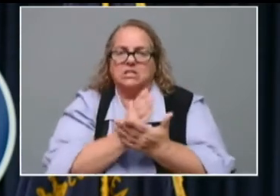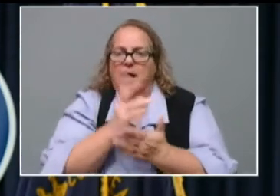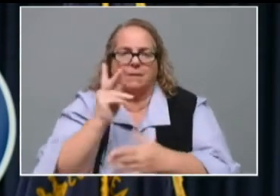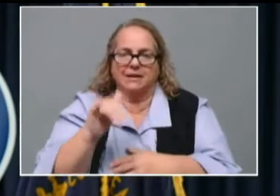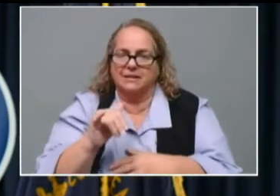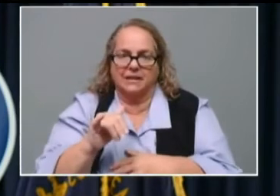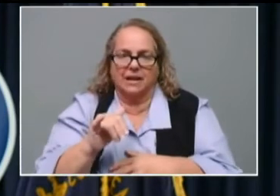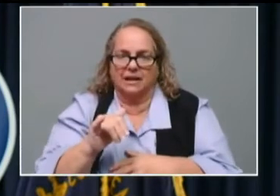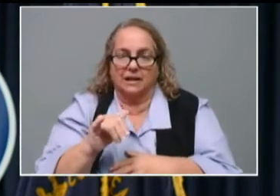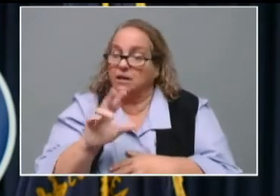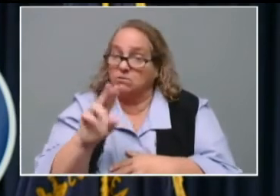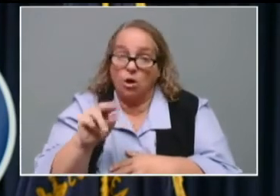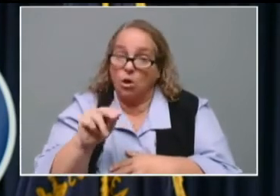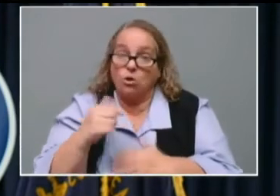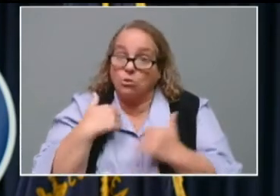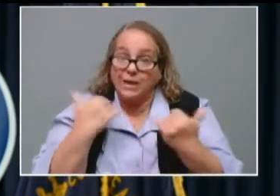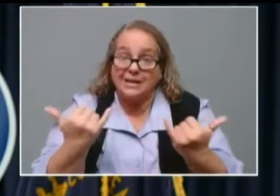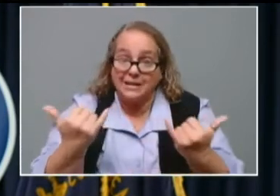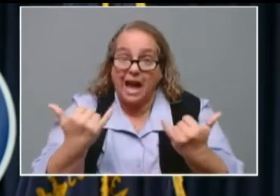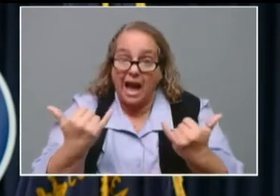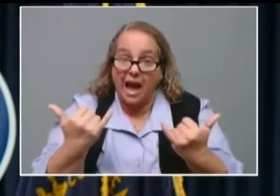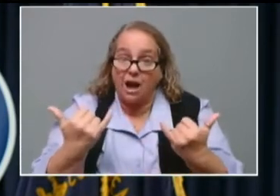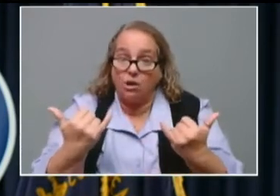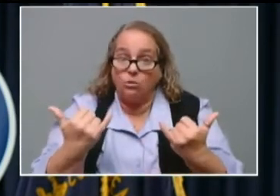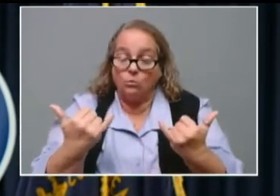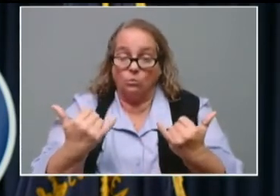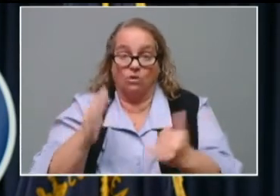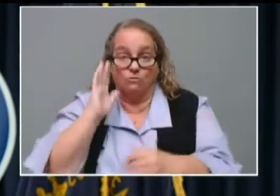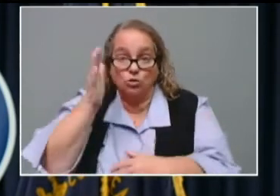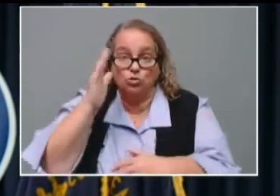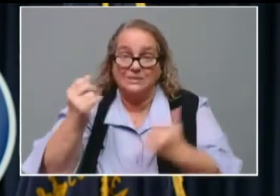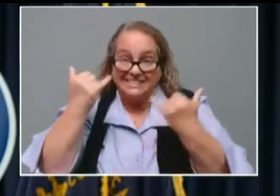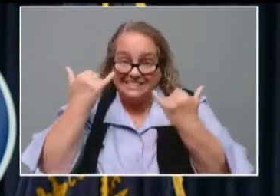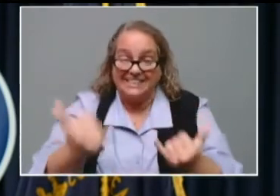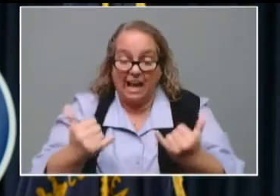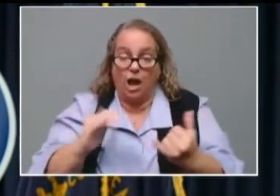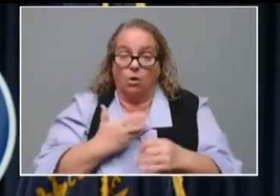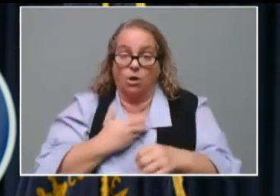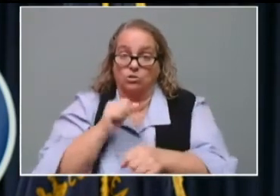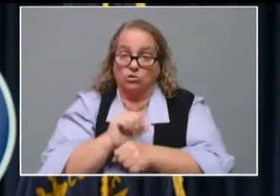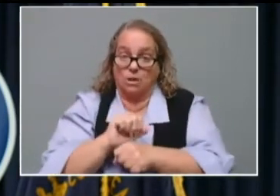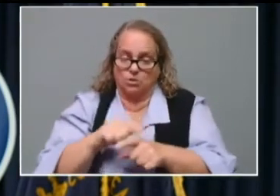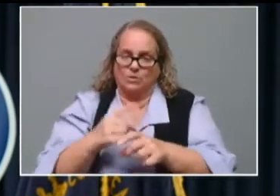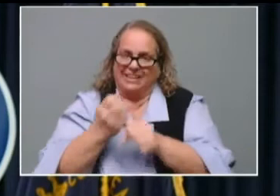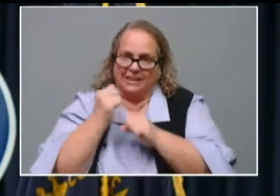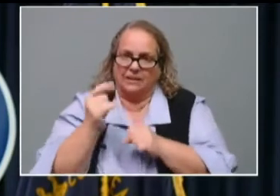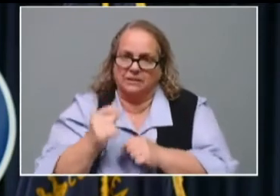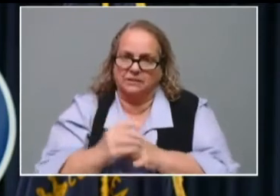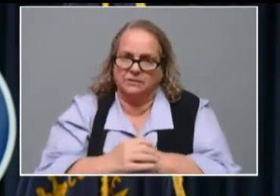future is now our job is to go get it. So with that, uh, today I'm joined by